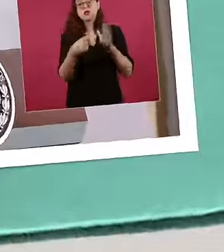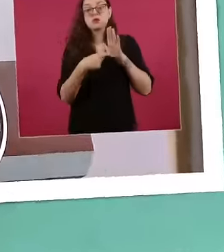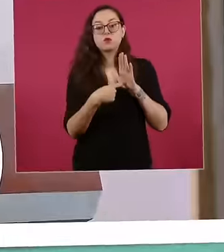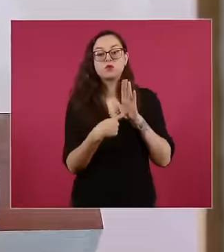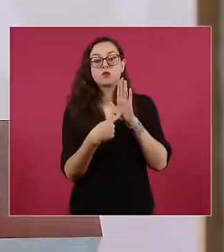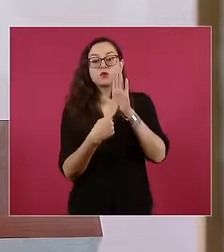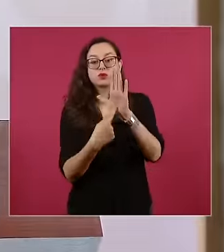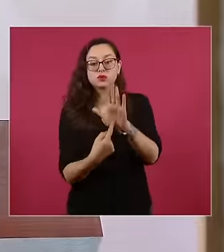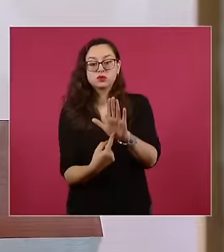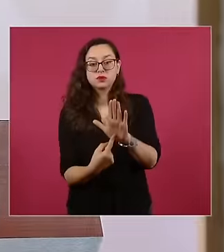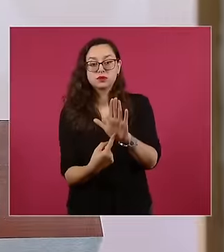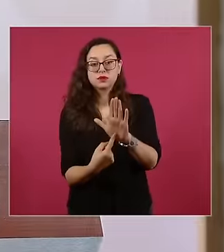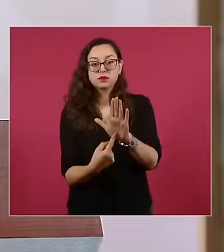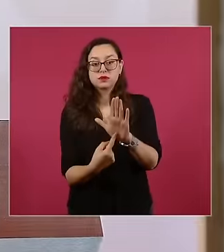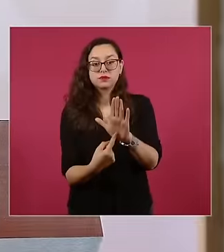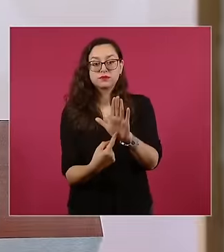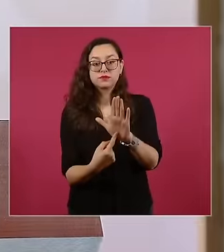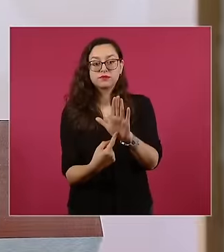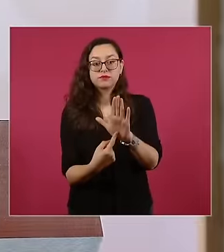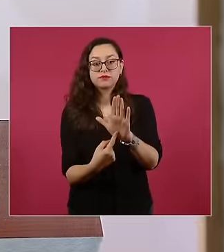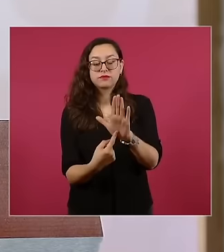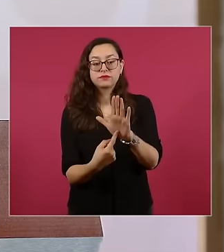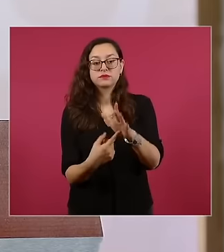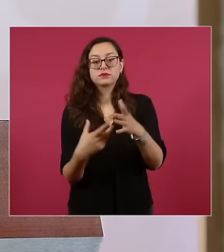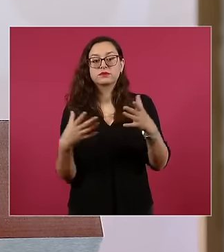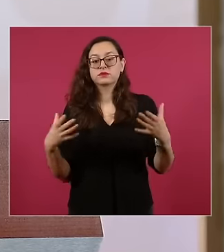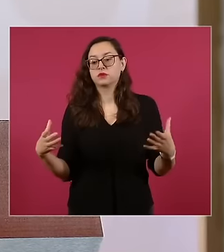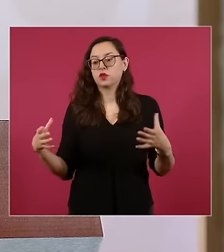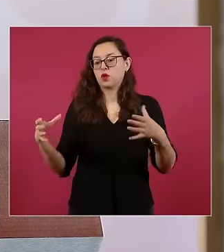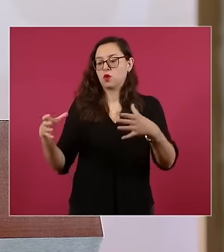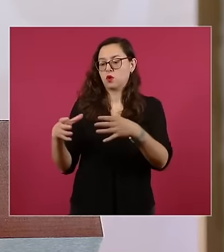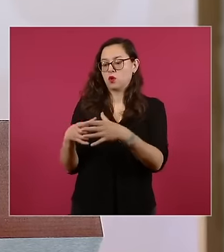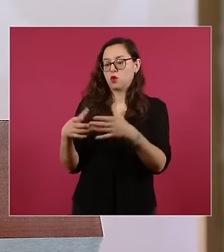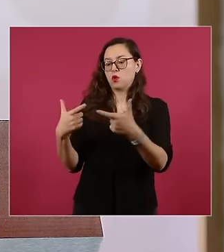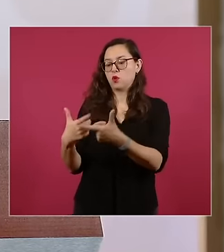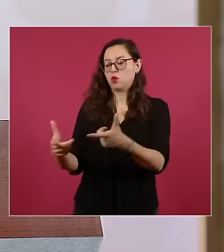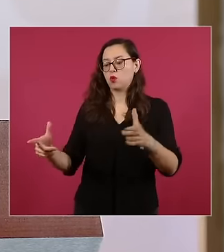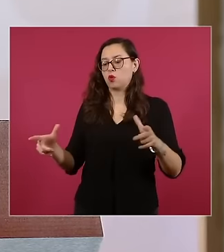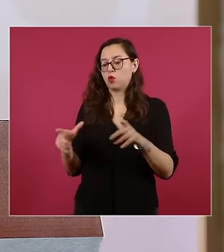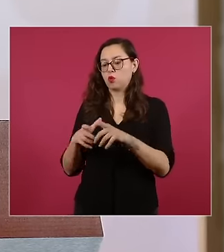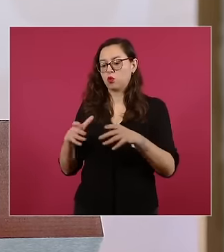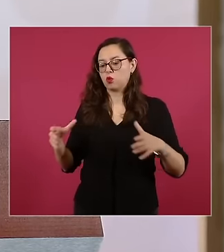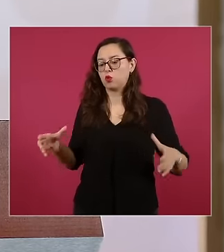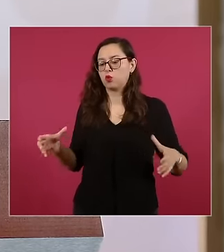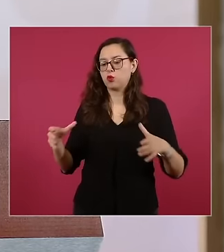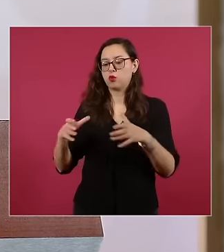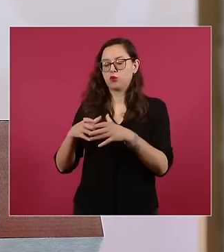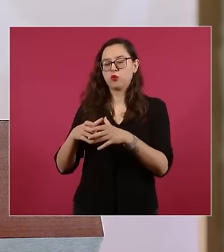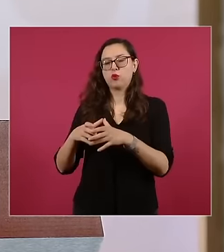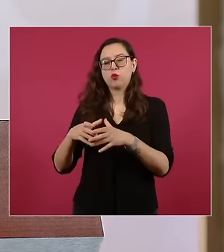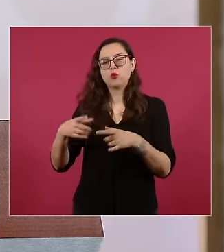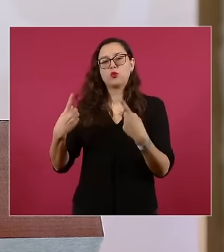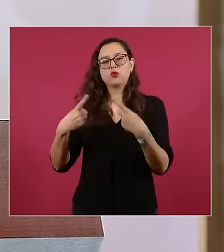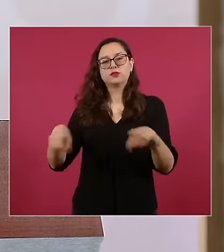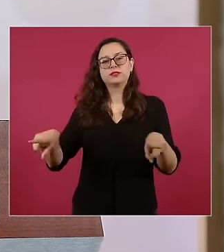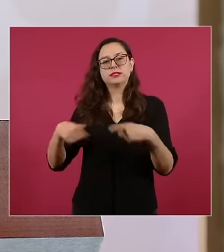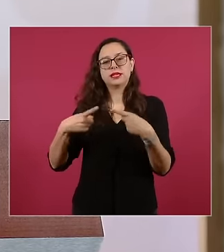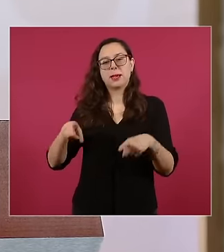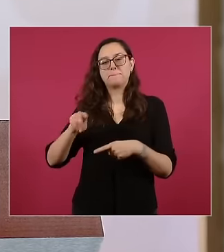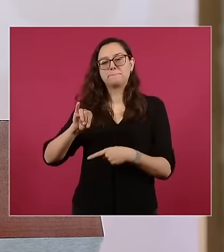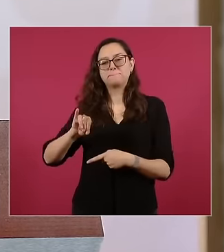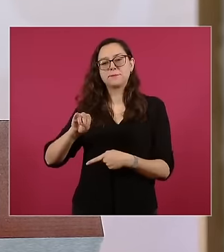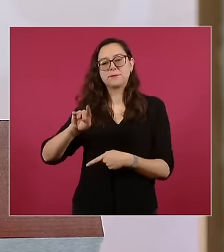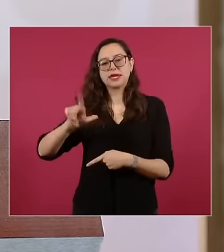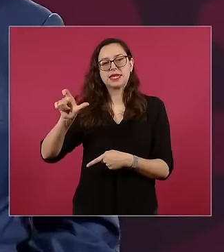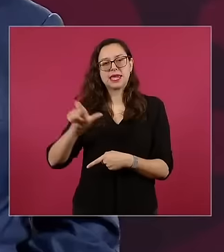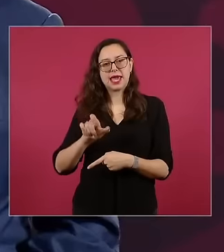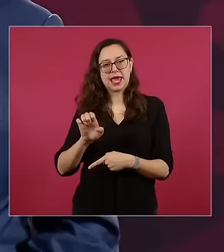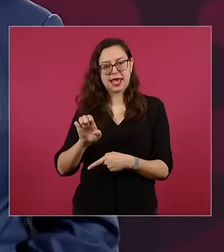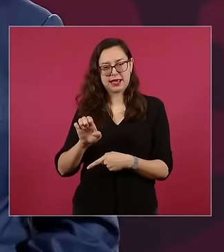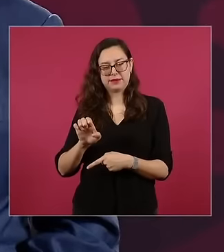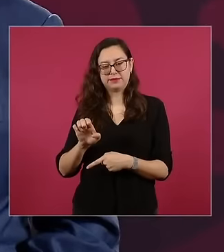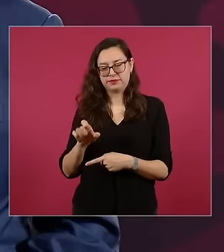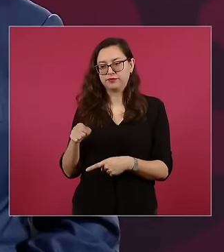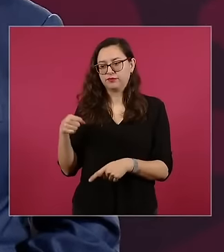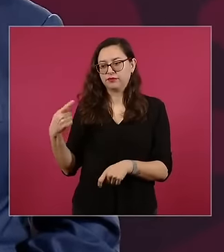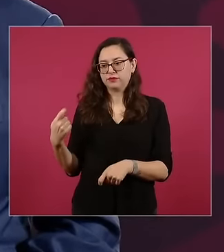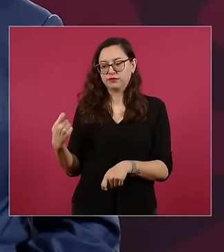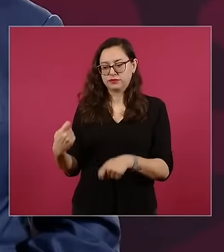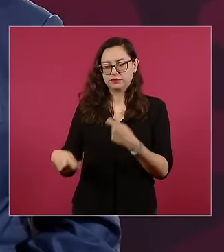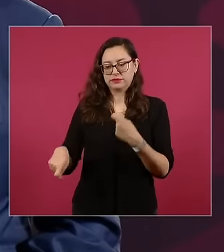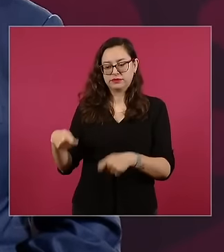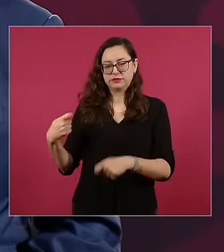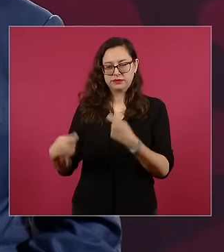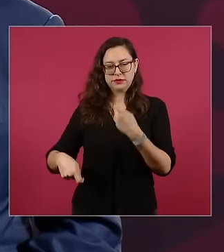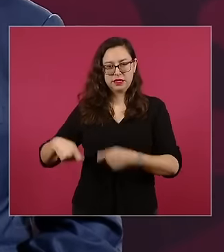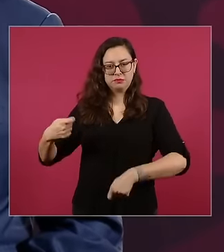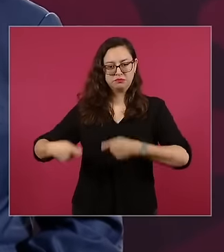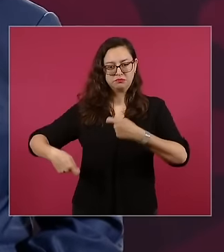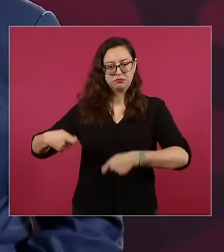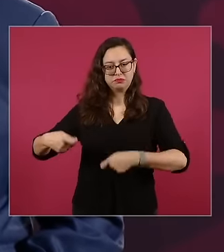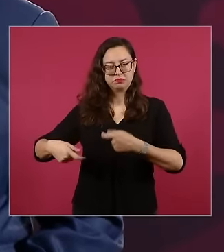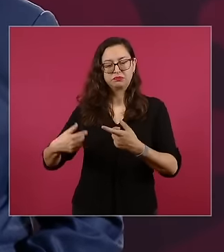, Banda Mige, who is going to accompany us on the 15th in El Grito, is a band from